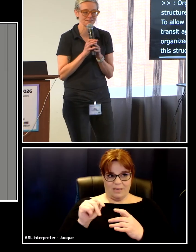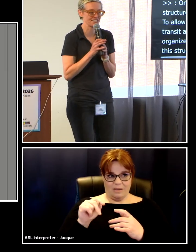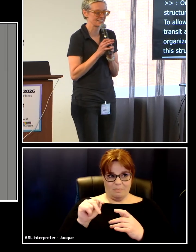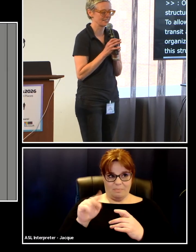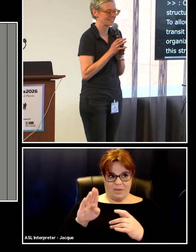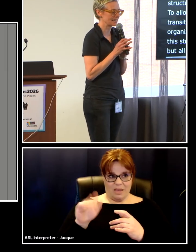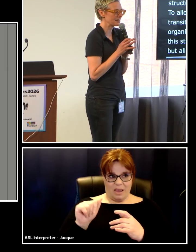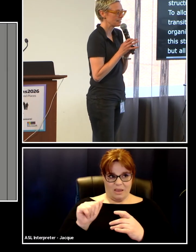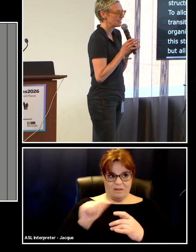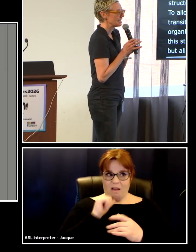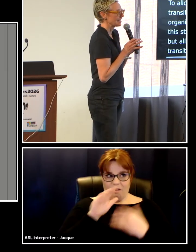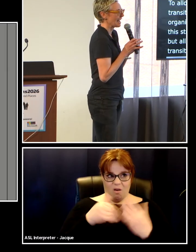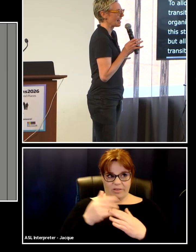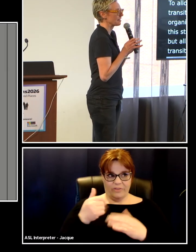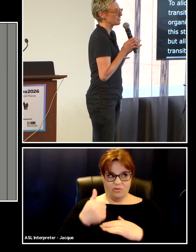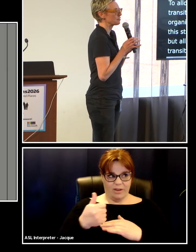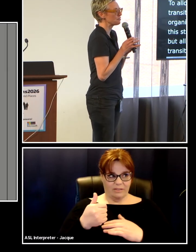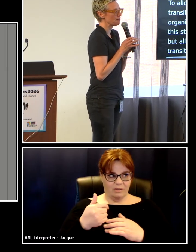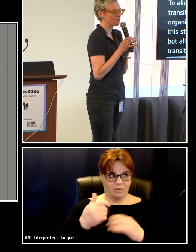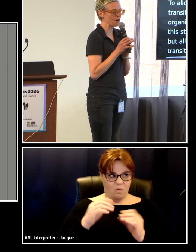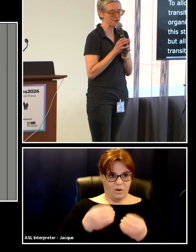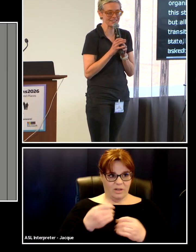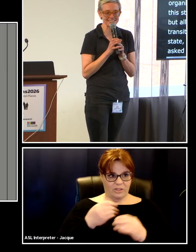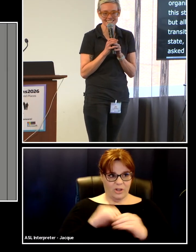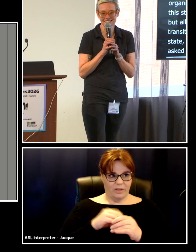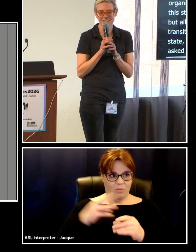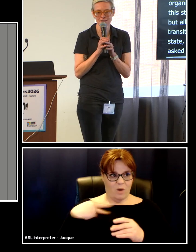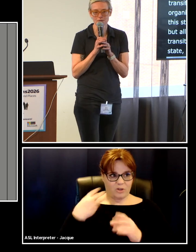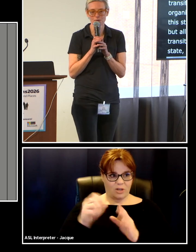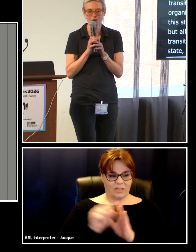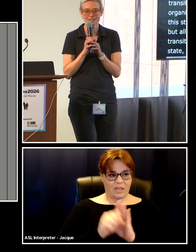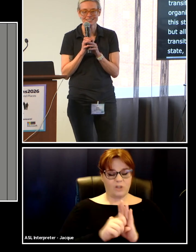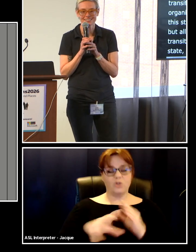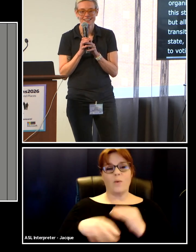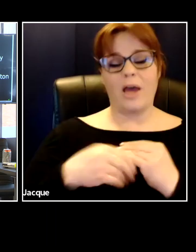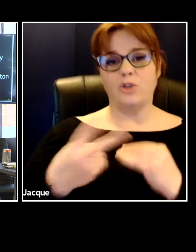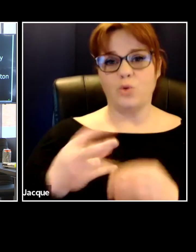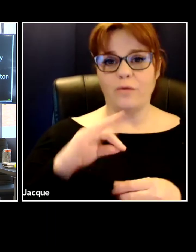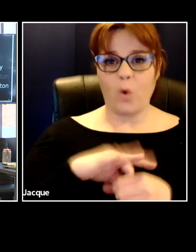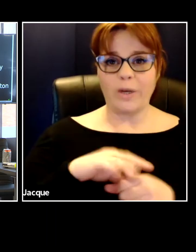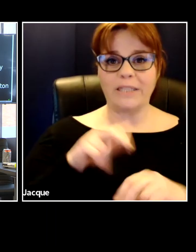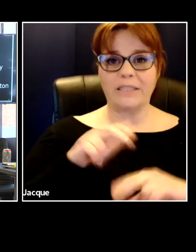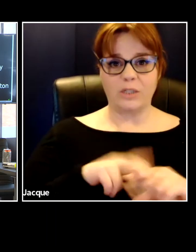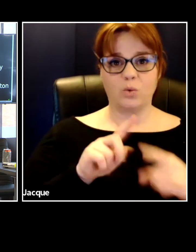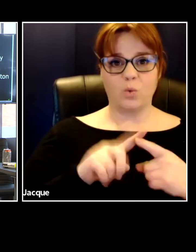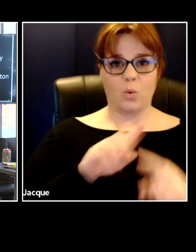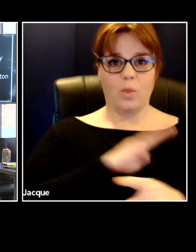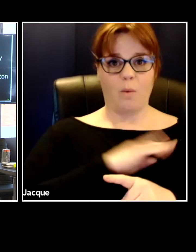in Washington state to add two voting seats to their boards. Someone one for someone who relies